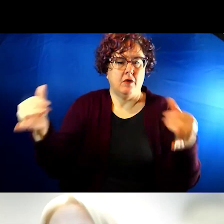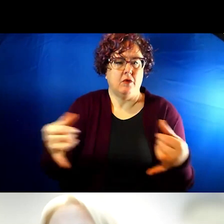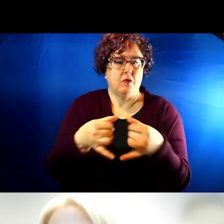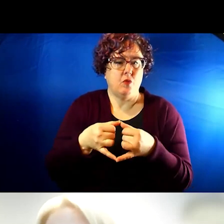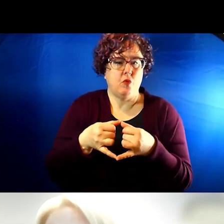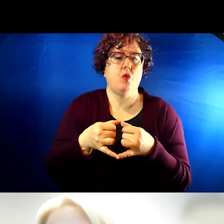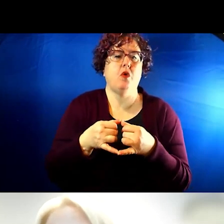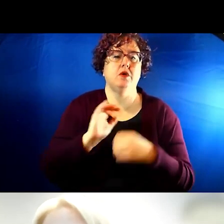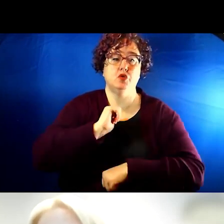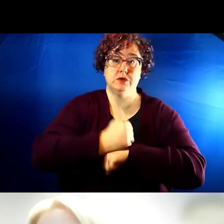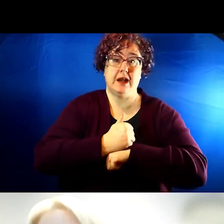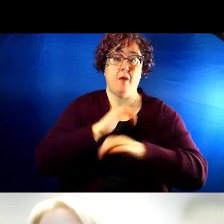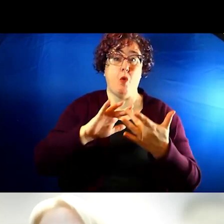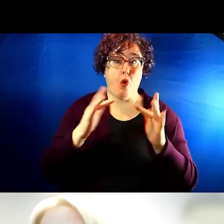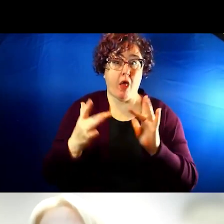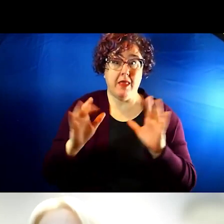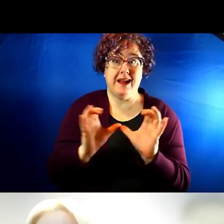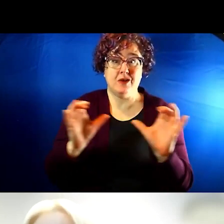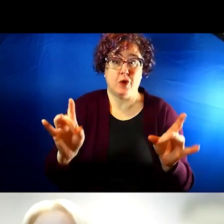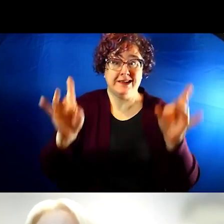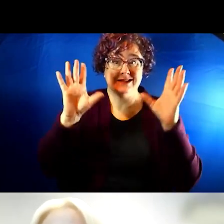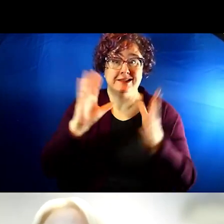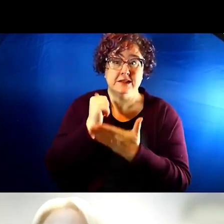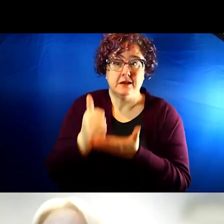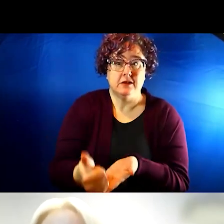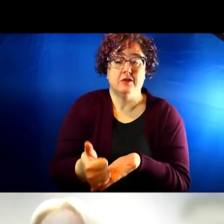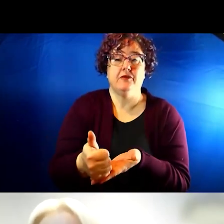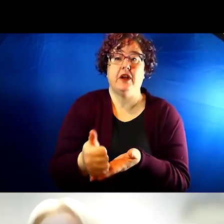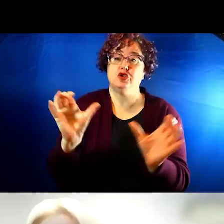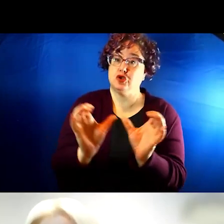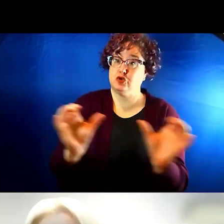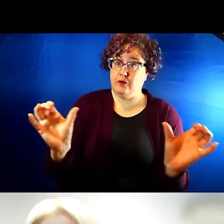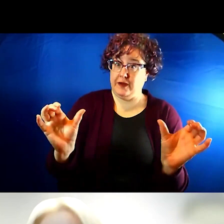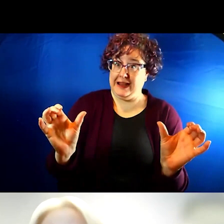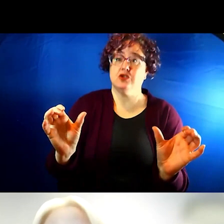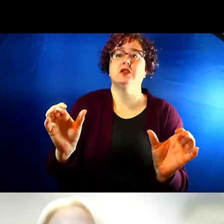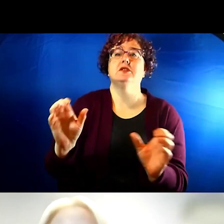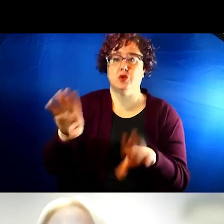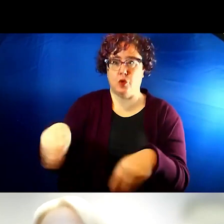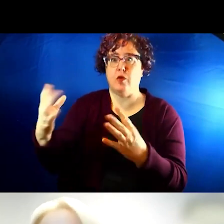SO IF THEY NEEDED IT DONE QUICKLY, THEY DID NOT HAVE TO DO THAT